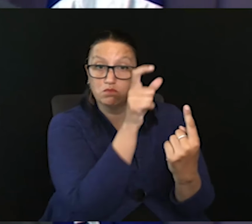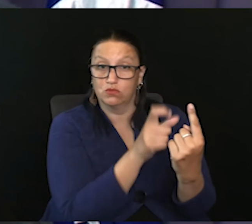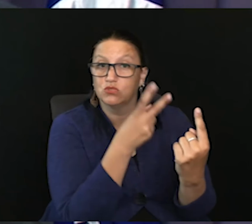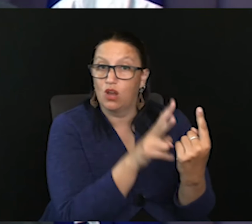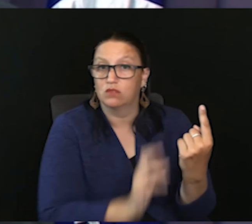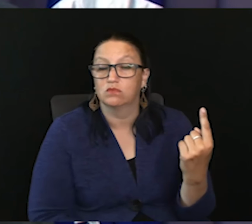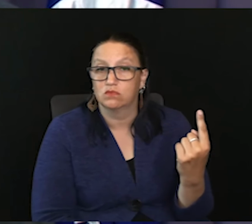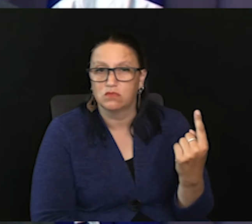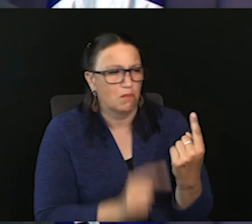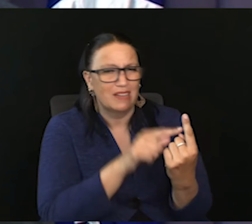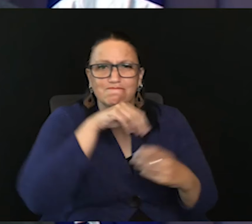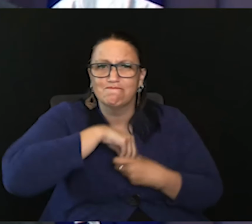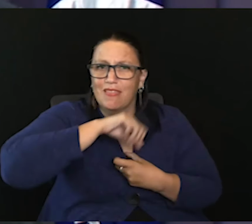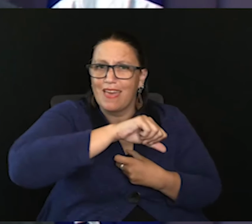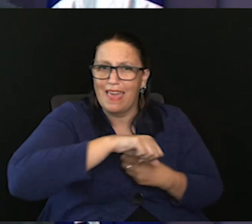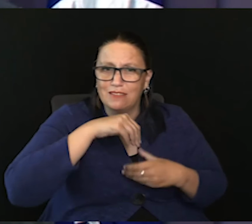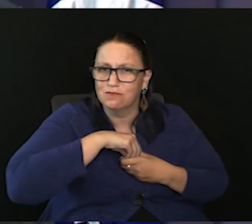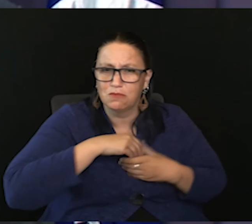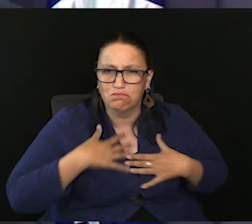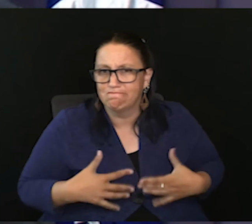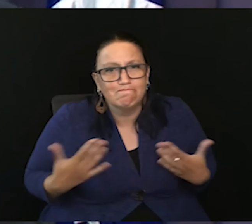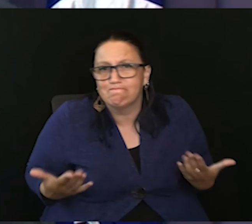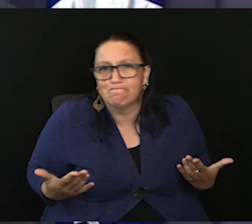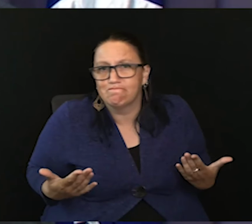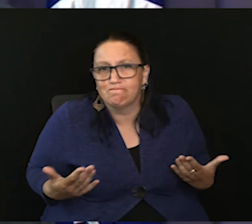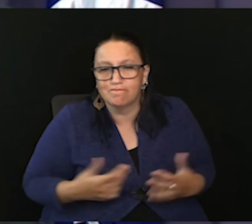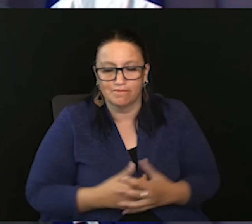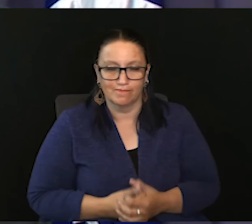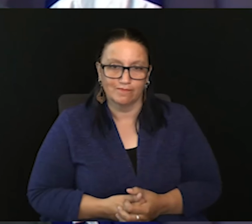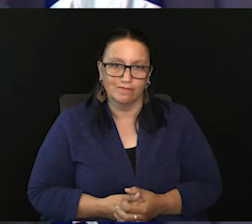So while some of the published studies show a lower efficacy,